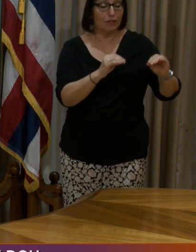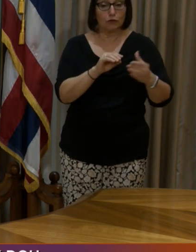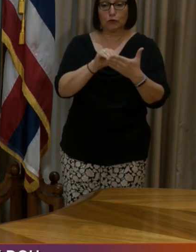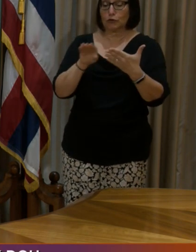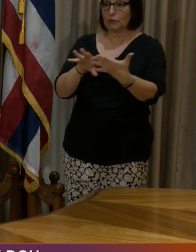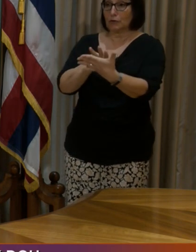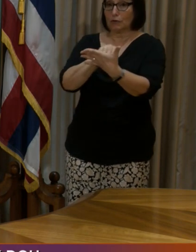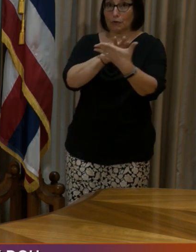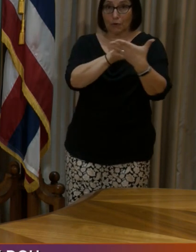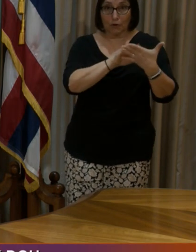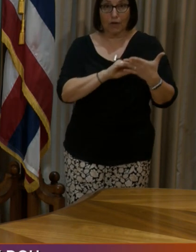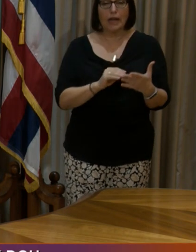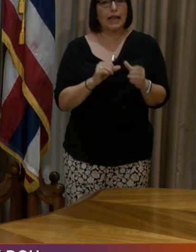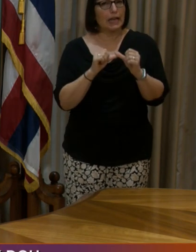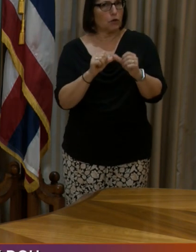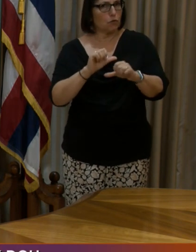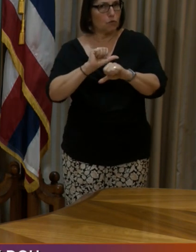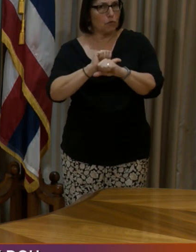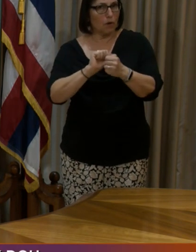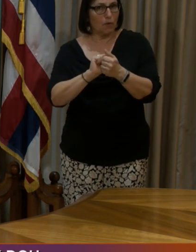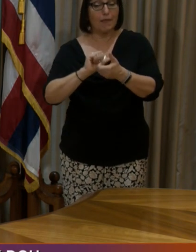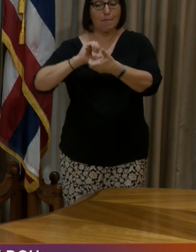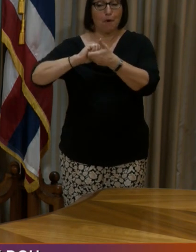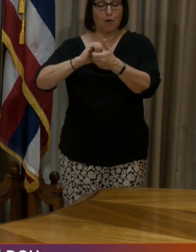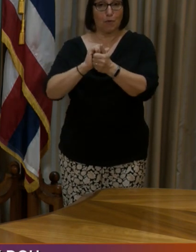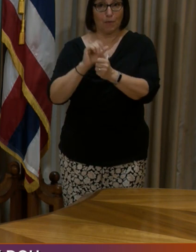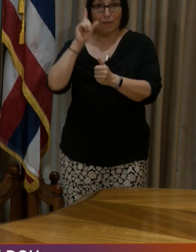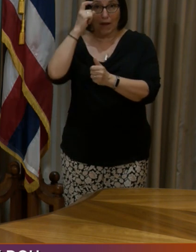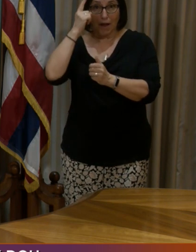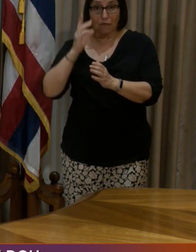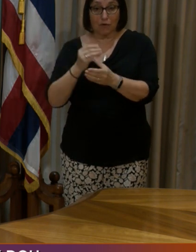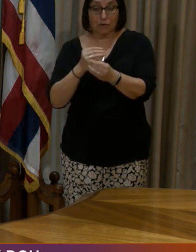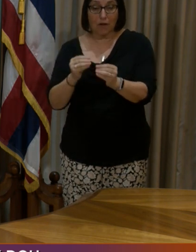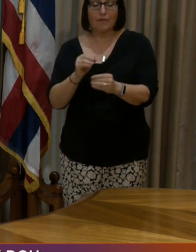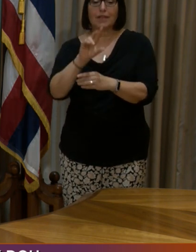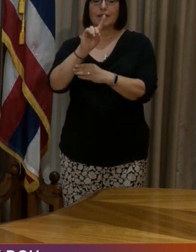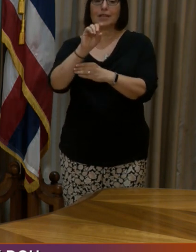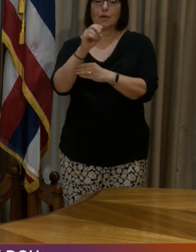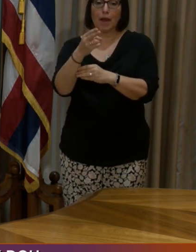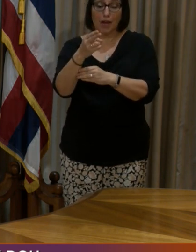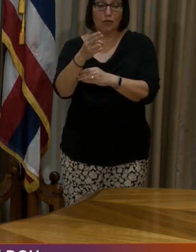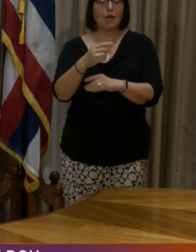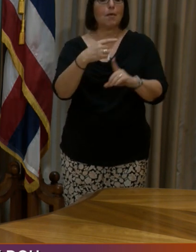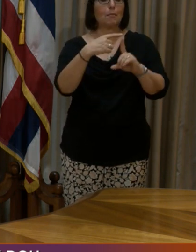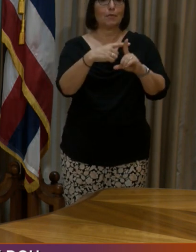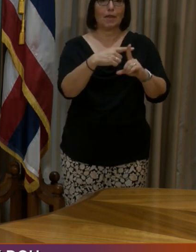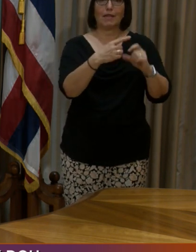DISRUPTION TO TEACHING AND LEARNING WE CONTINUE TO WORK WITH AND PARTNER WITH THE